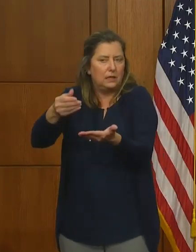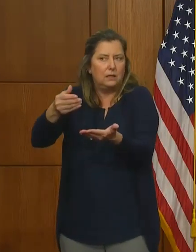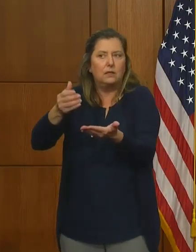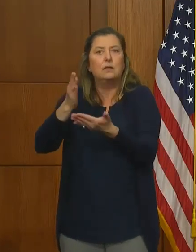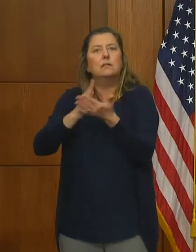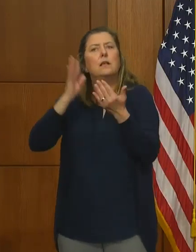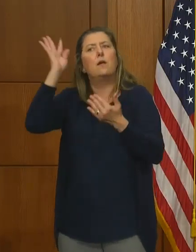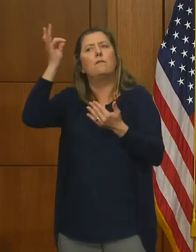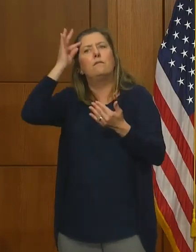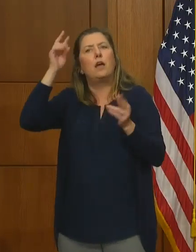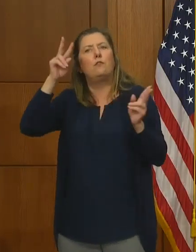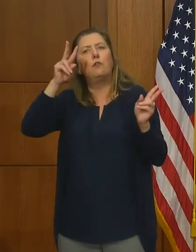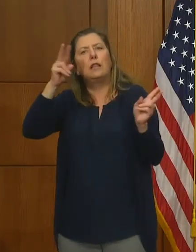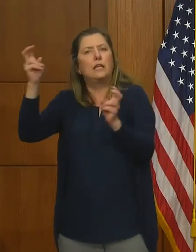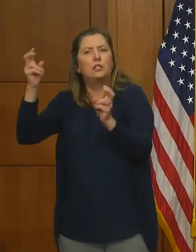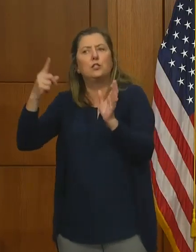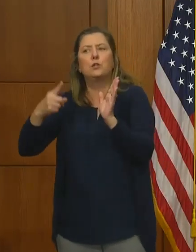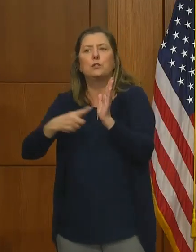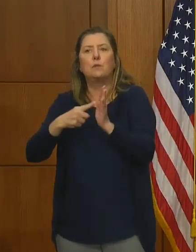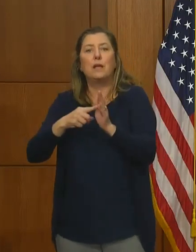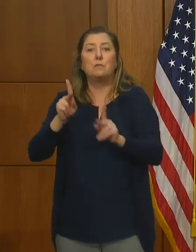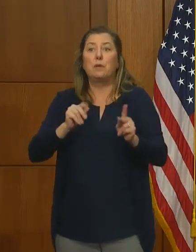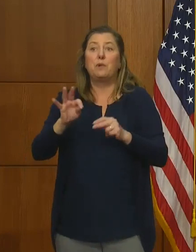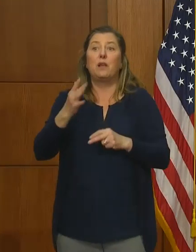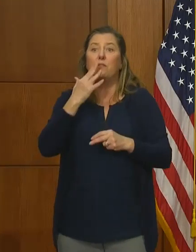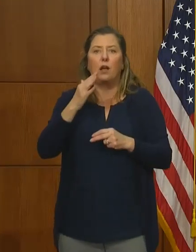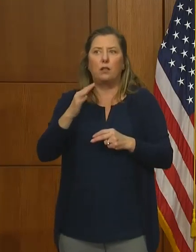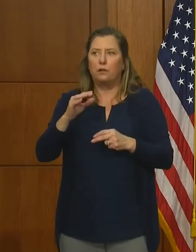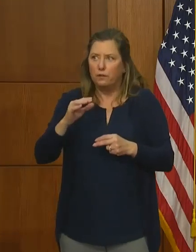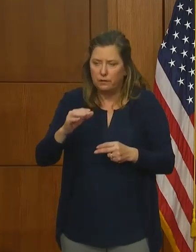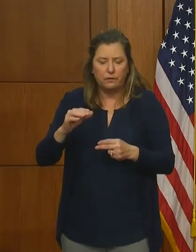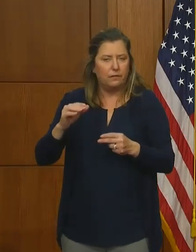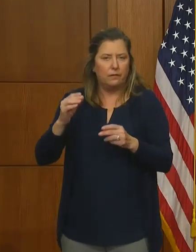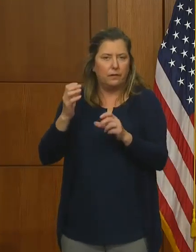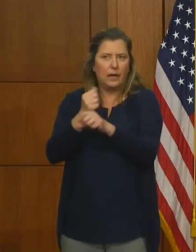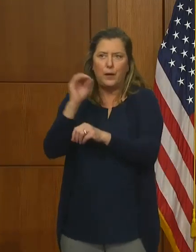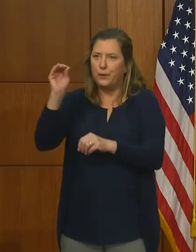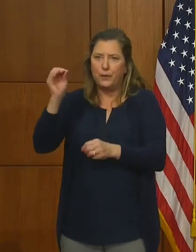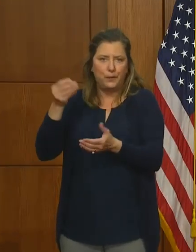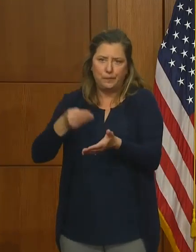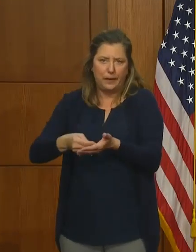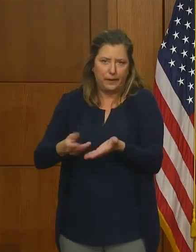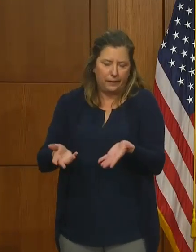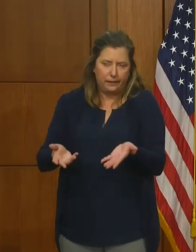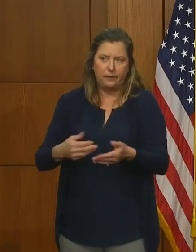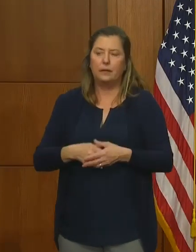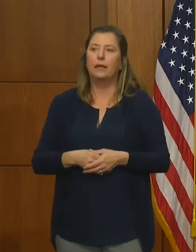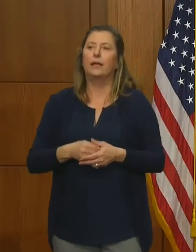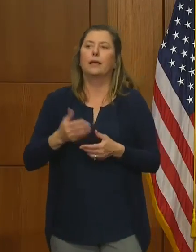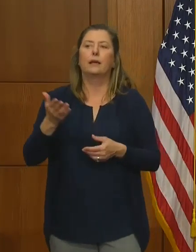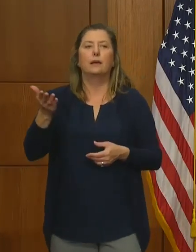PEOPLE OF COLOR WE NEED SOME ADDITIONAL. AND SOME OF THESE. FEDERAL ISSUES SOMETIMES PEOPLE